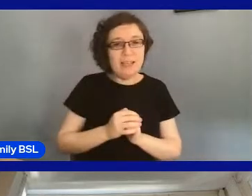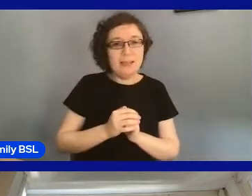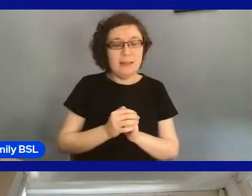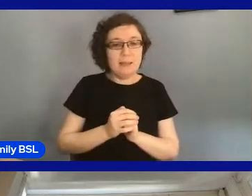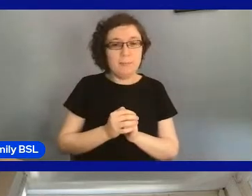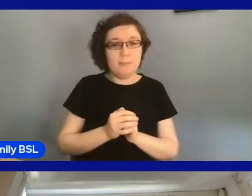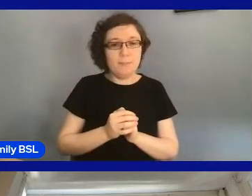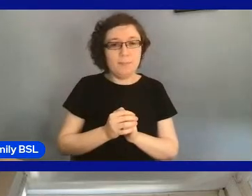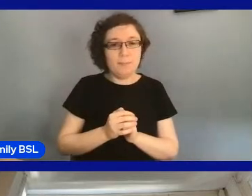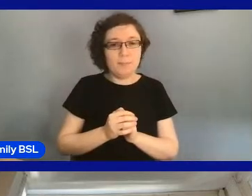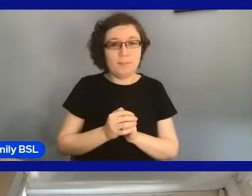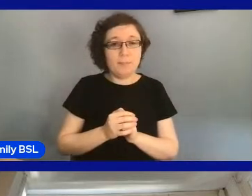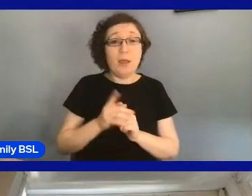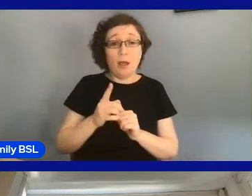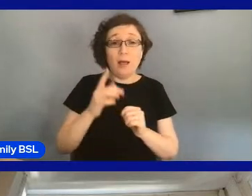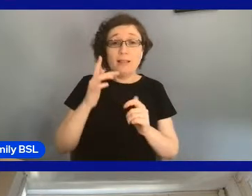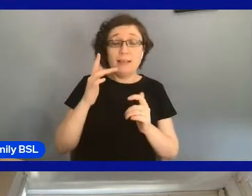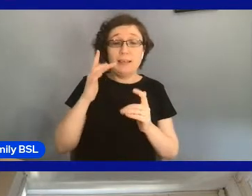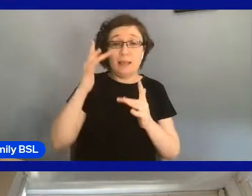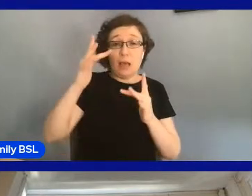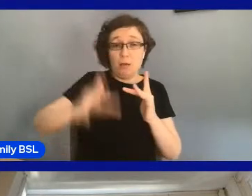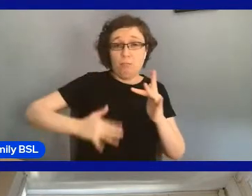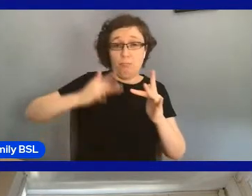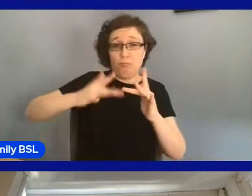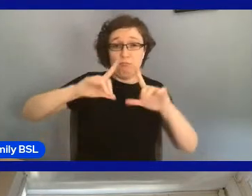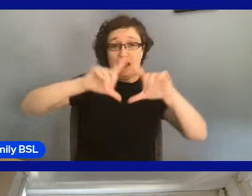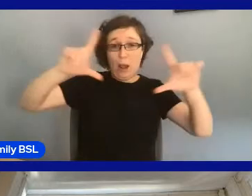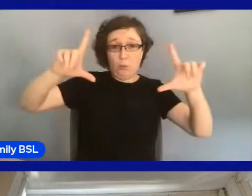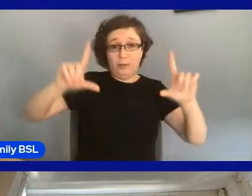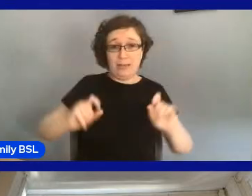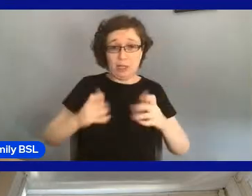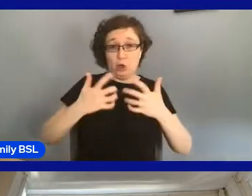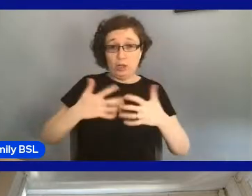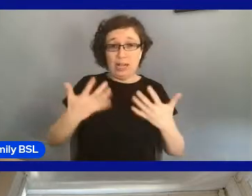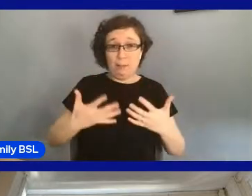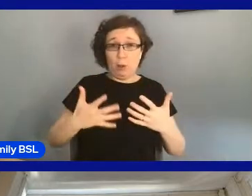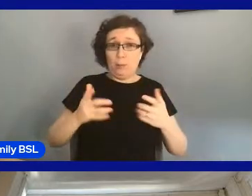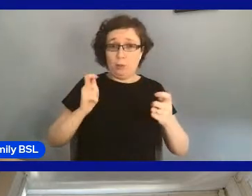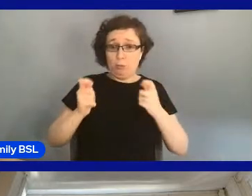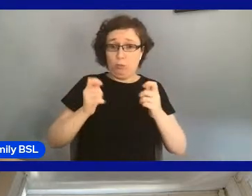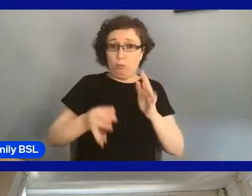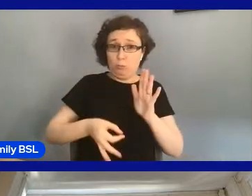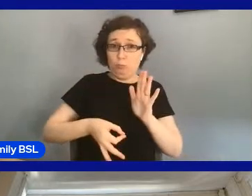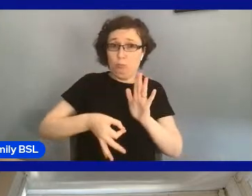. a lot of ways you can do this. And also in the background the web